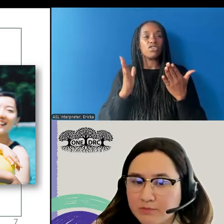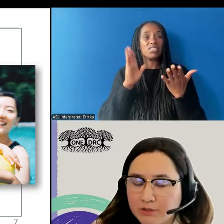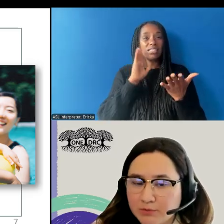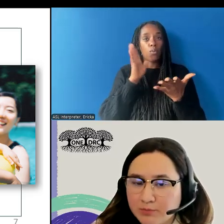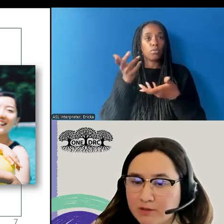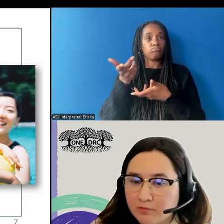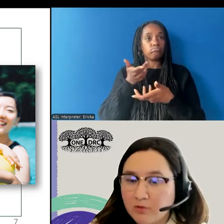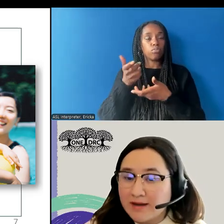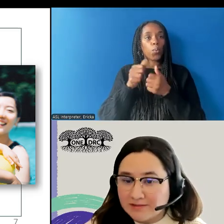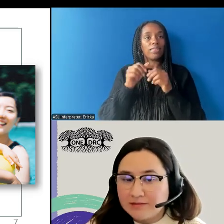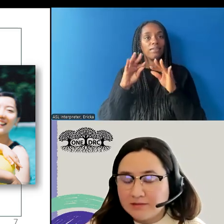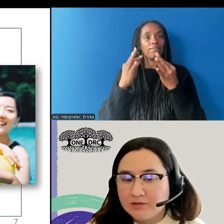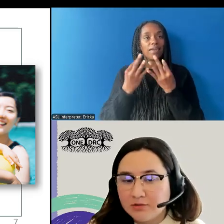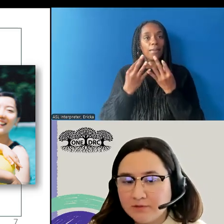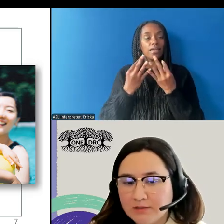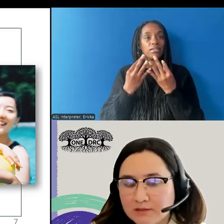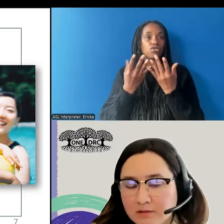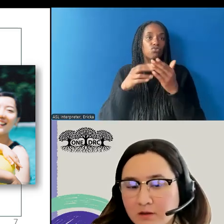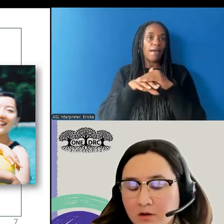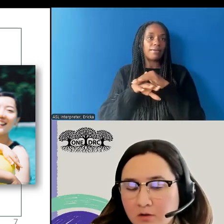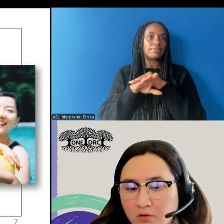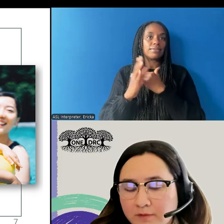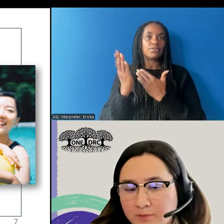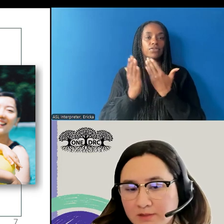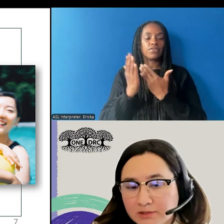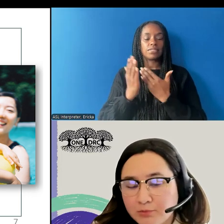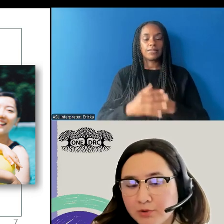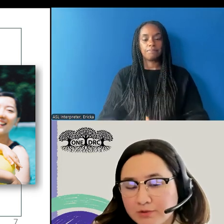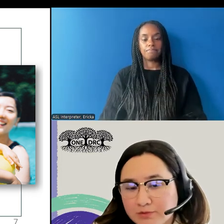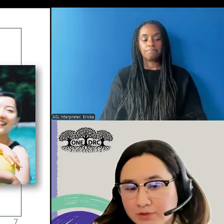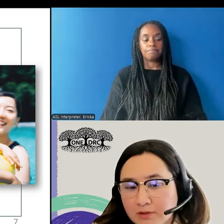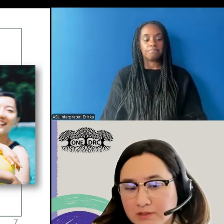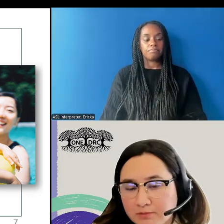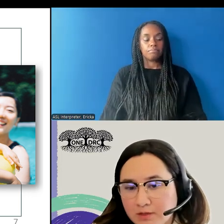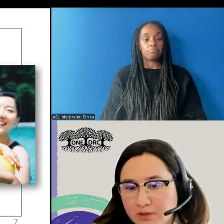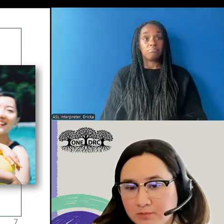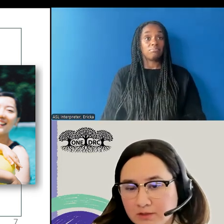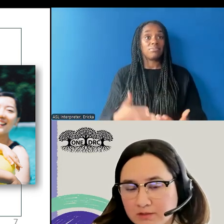to be able to access this service or families who were also struggling to make payments.